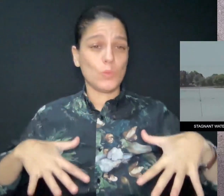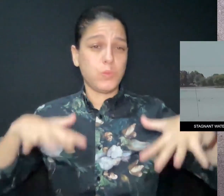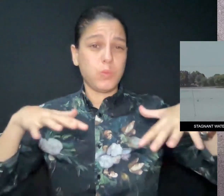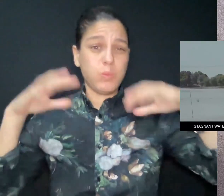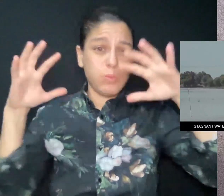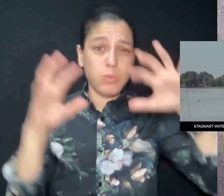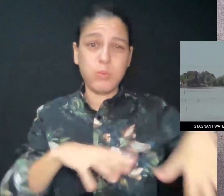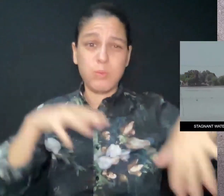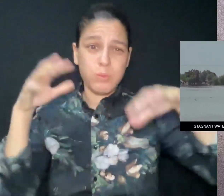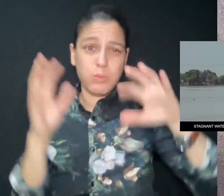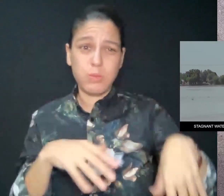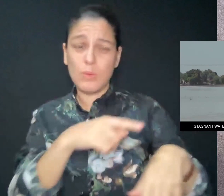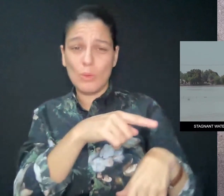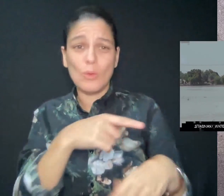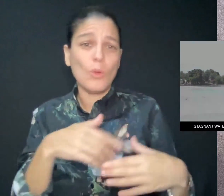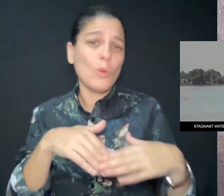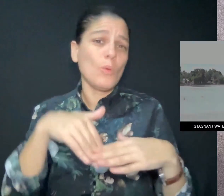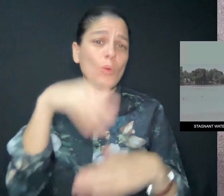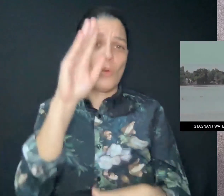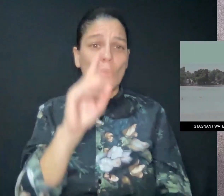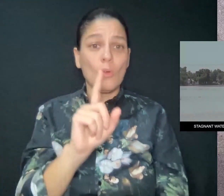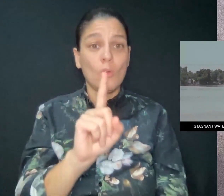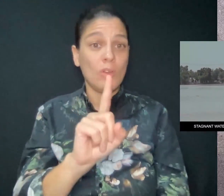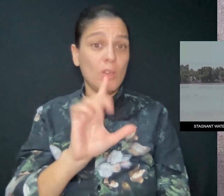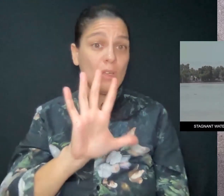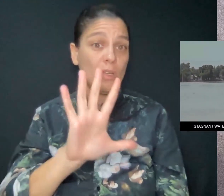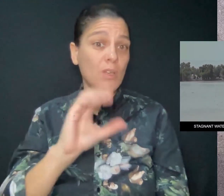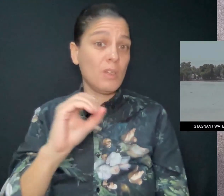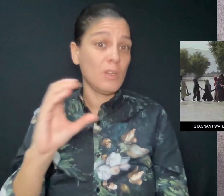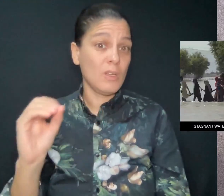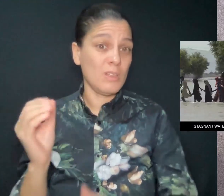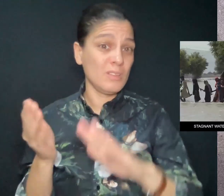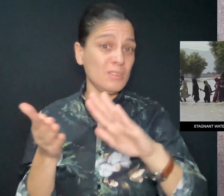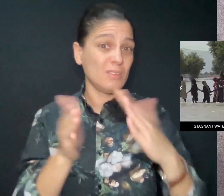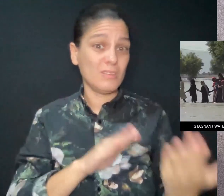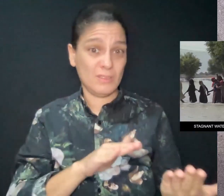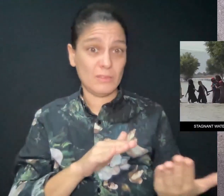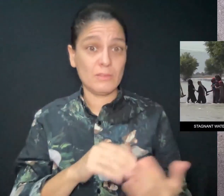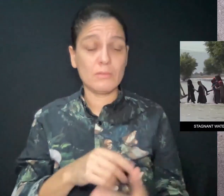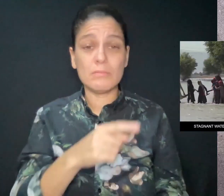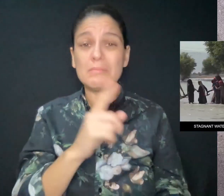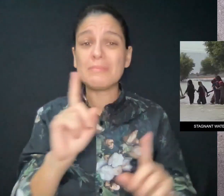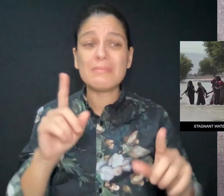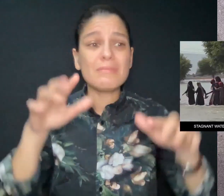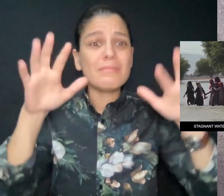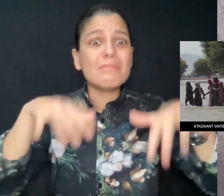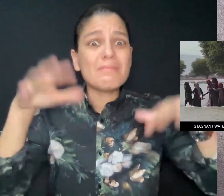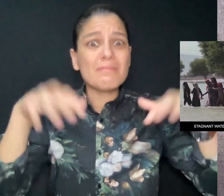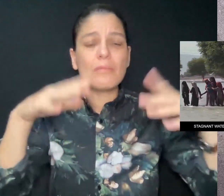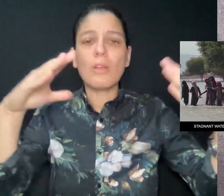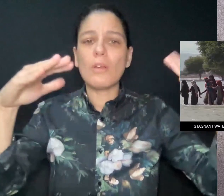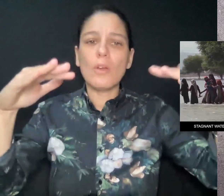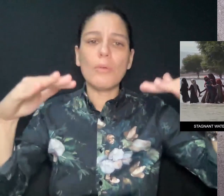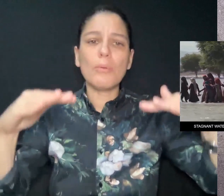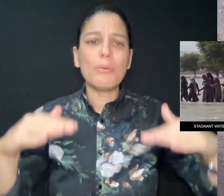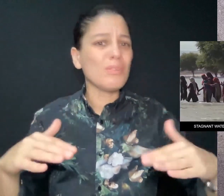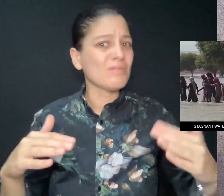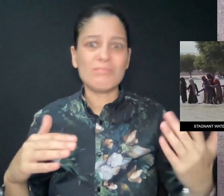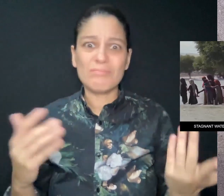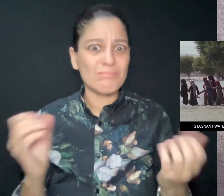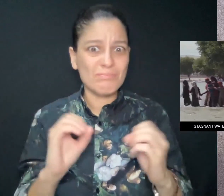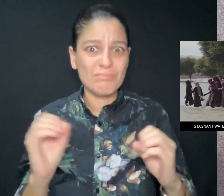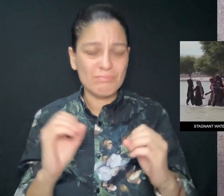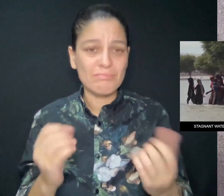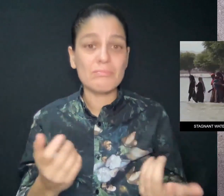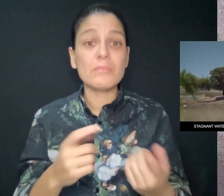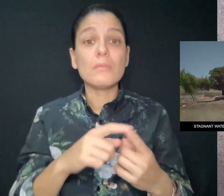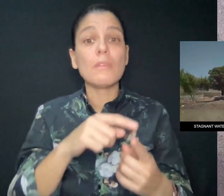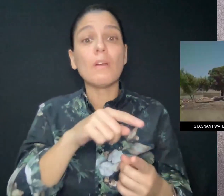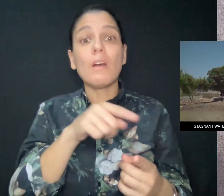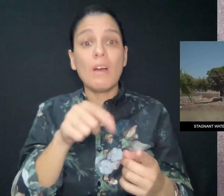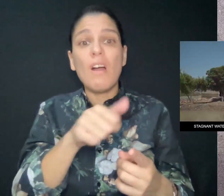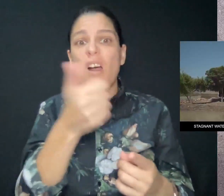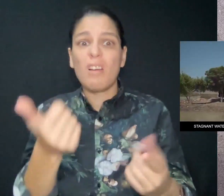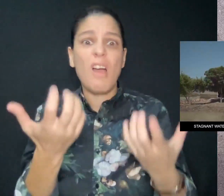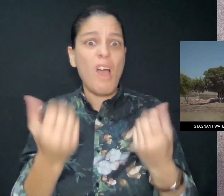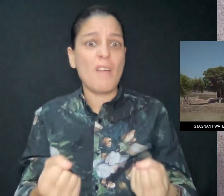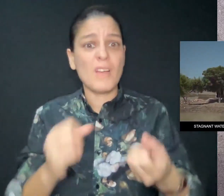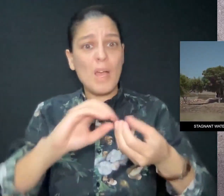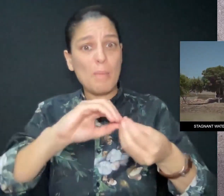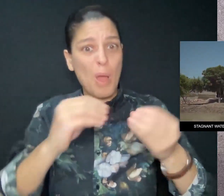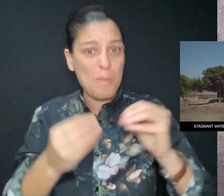in Pakistan historic floods have left more than 1500 people dead but the waters have